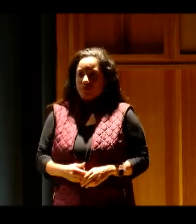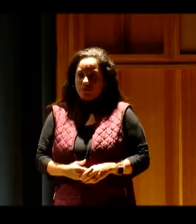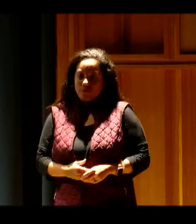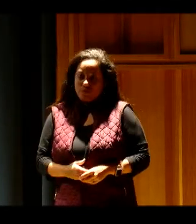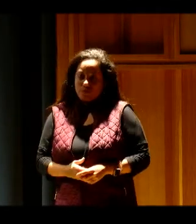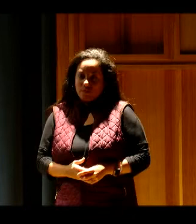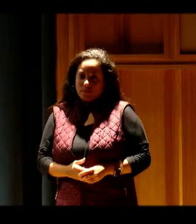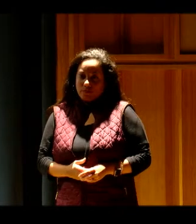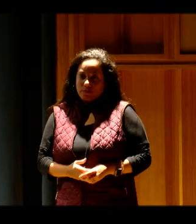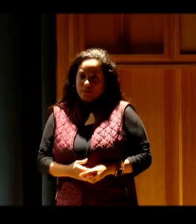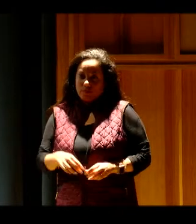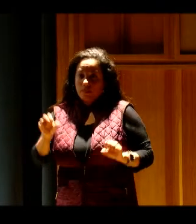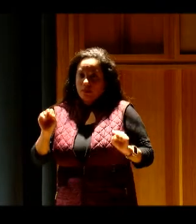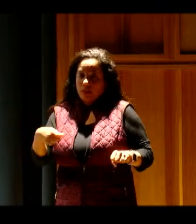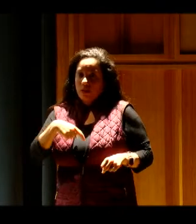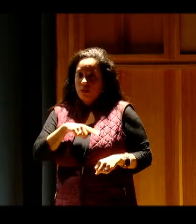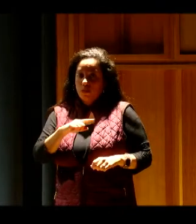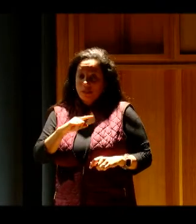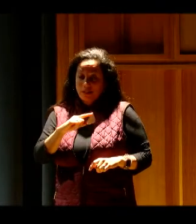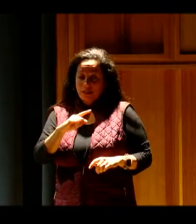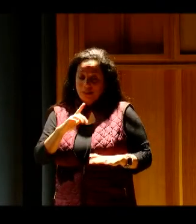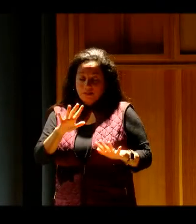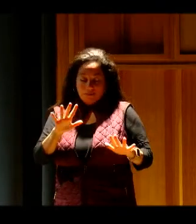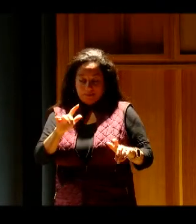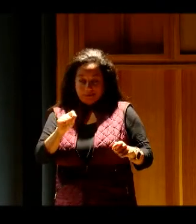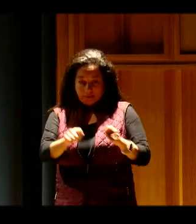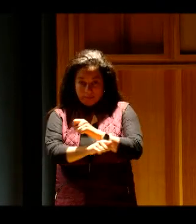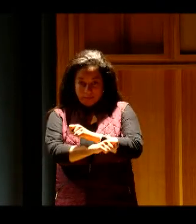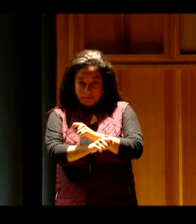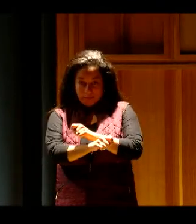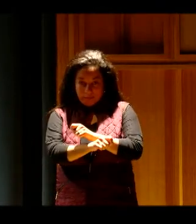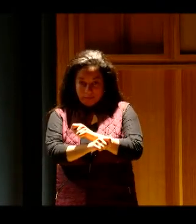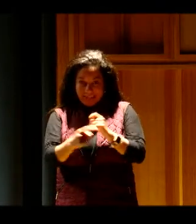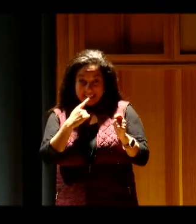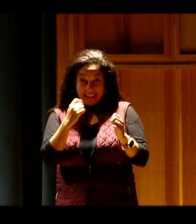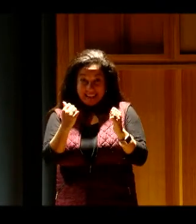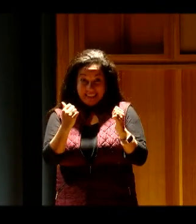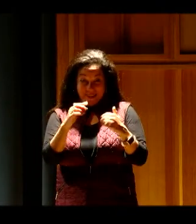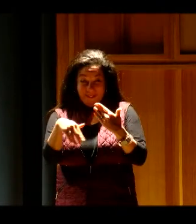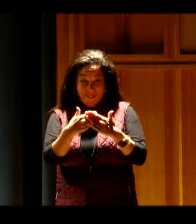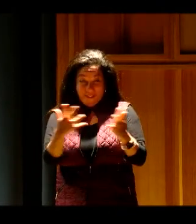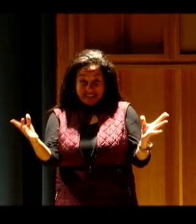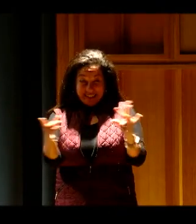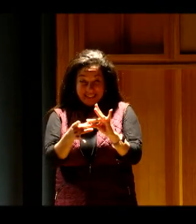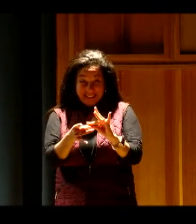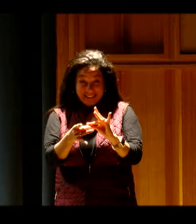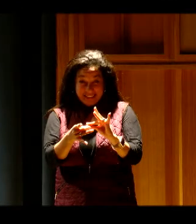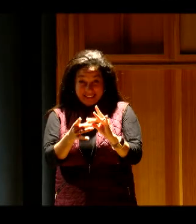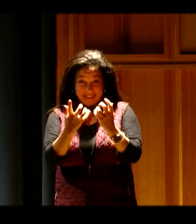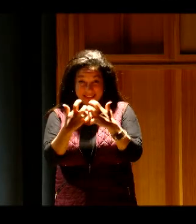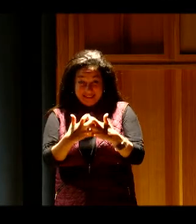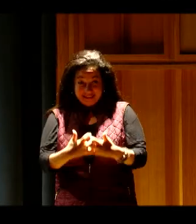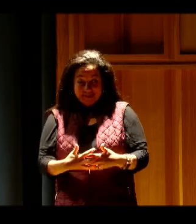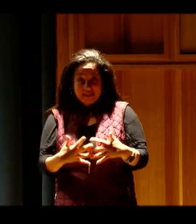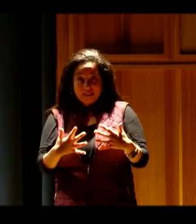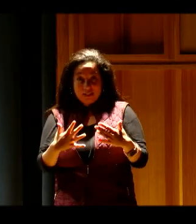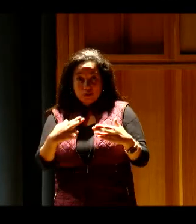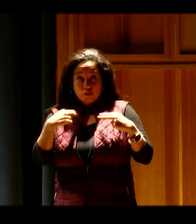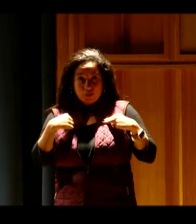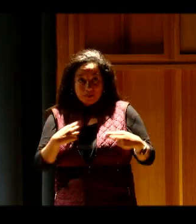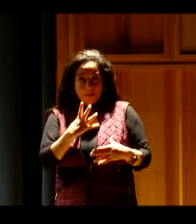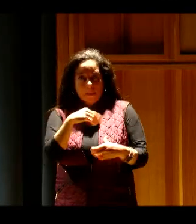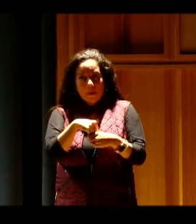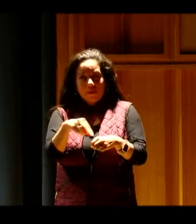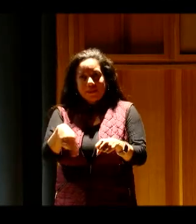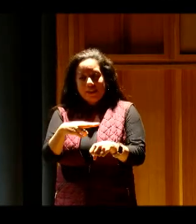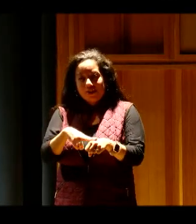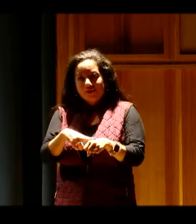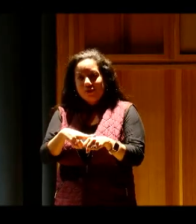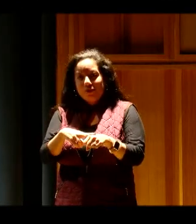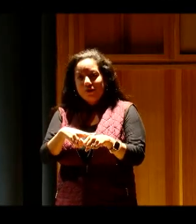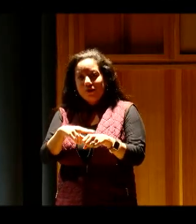Can we turn this over and say that everything is connected? That humans are a part of nature that the earth is a holistic living organism,